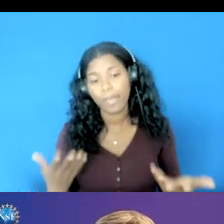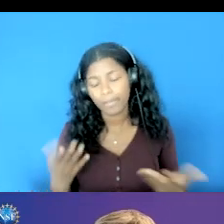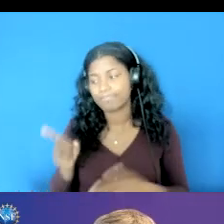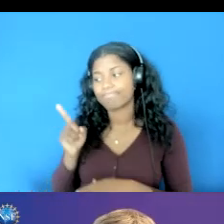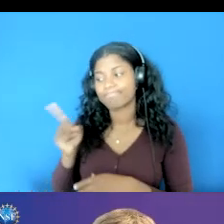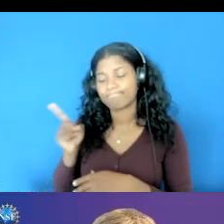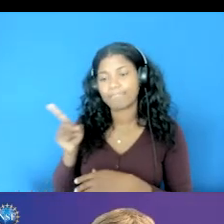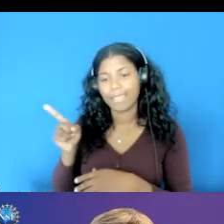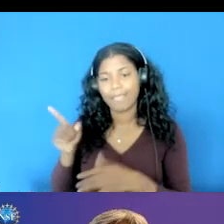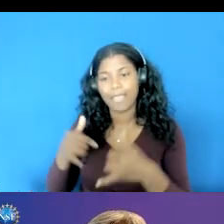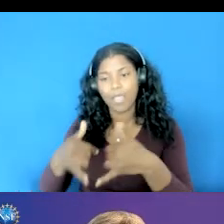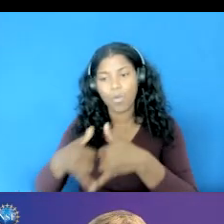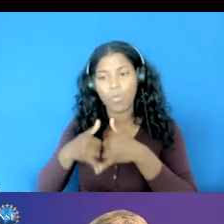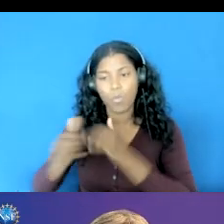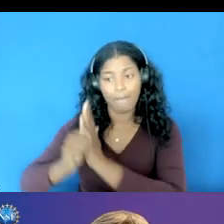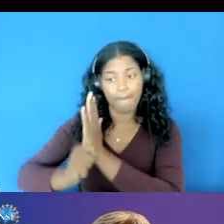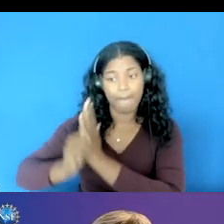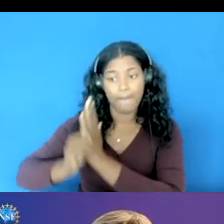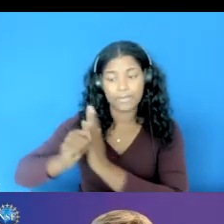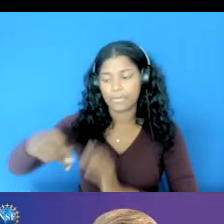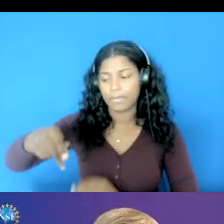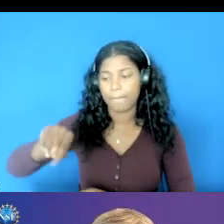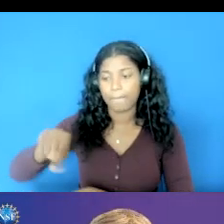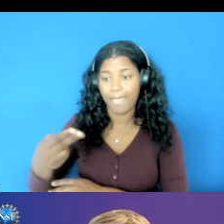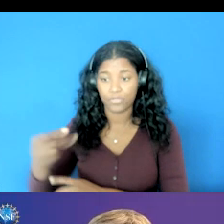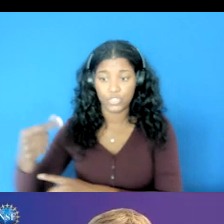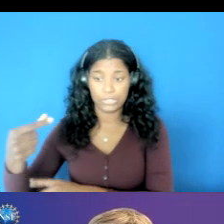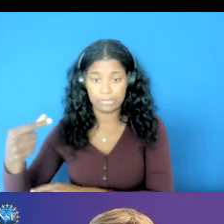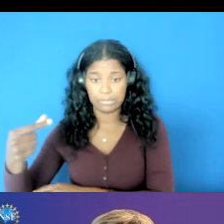and preparation guide that's PAPP-G, also linked here on the slide.